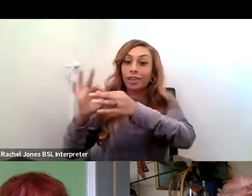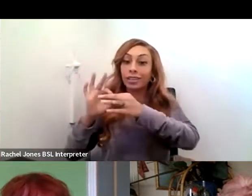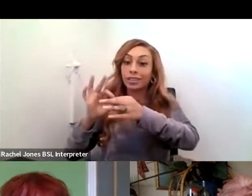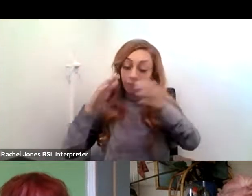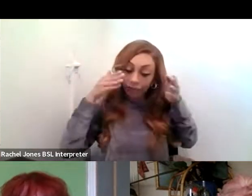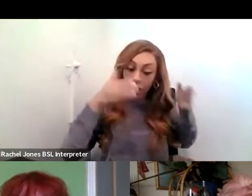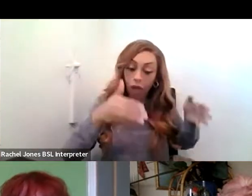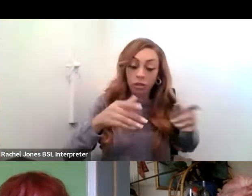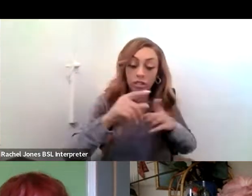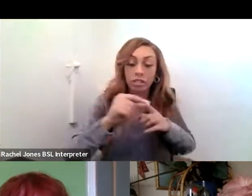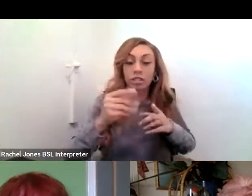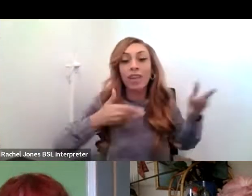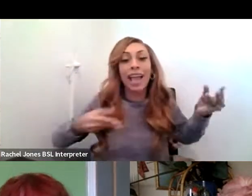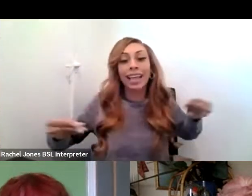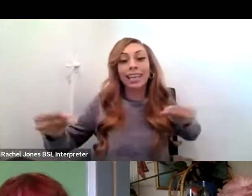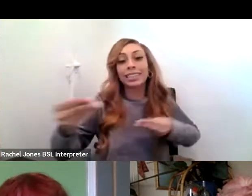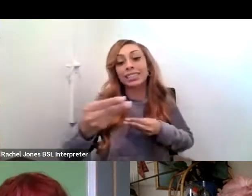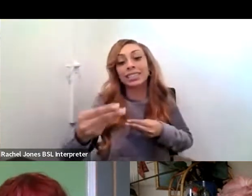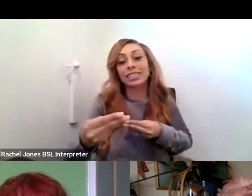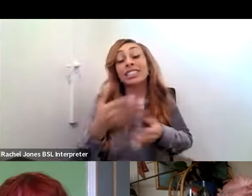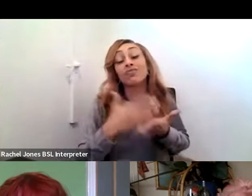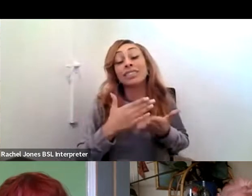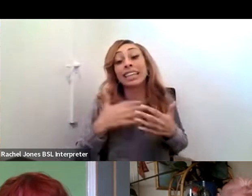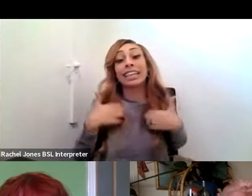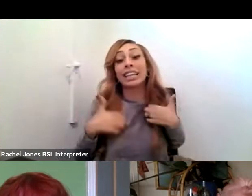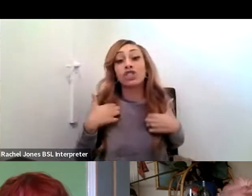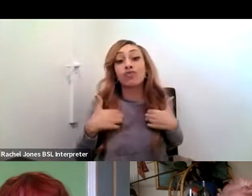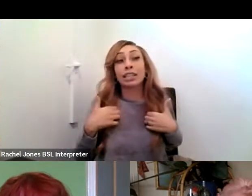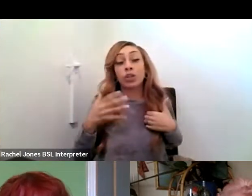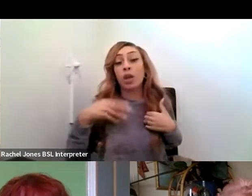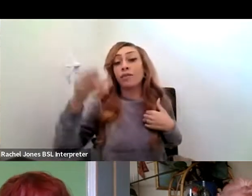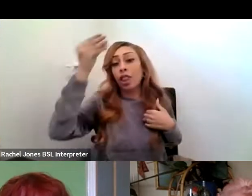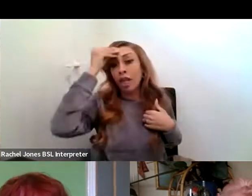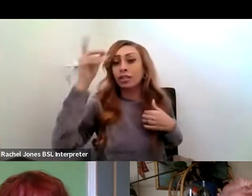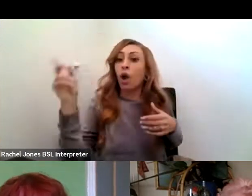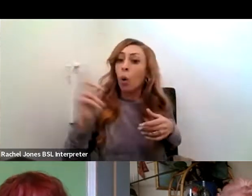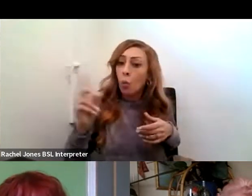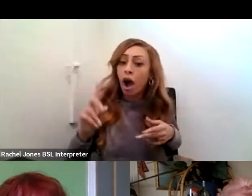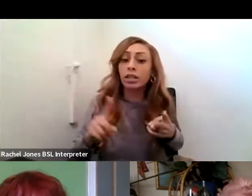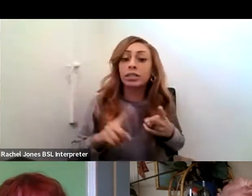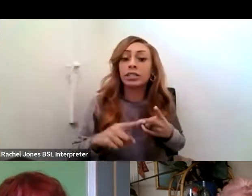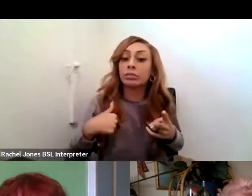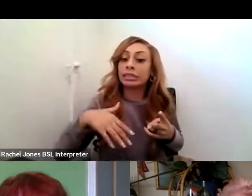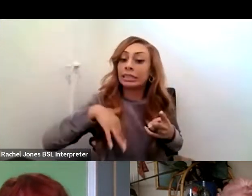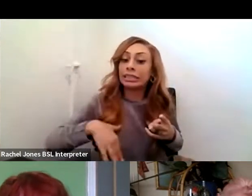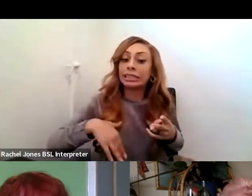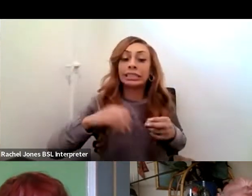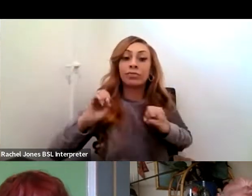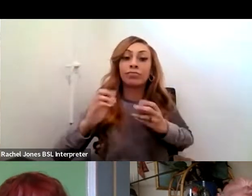It's a trade-off, and I think that was a really interesting thing that we learnt about what it is that we need to provide for people,